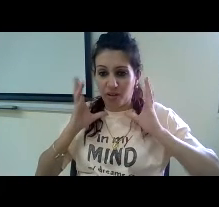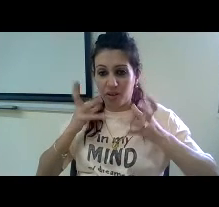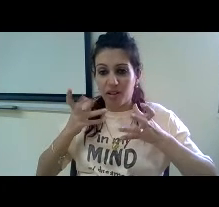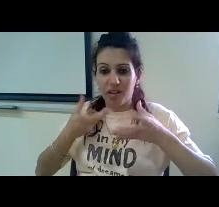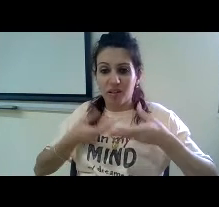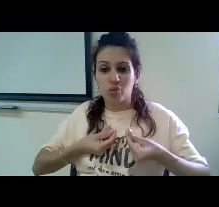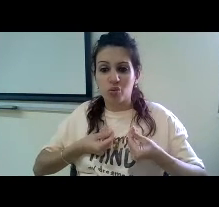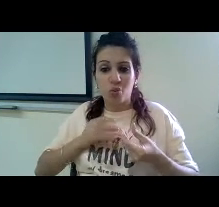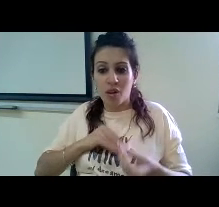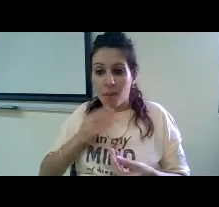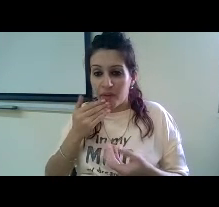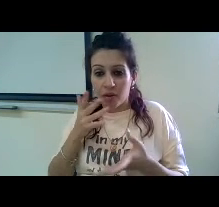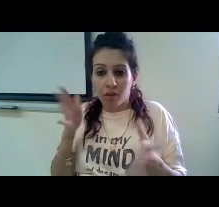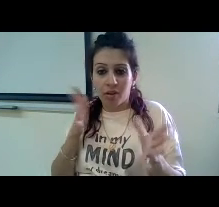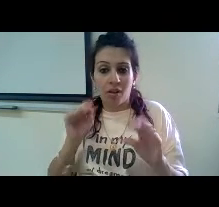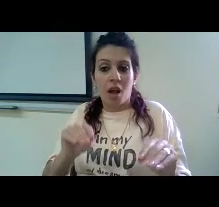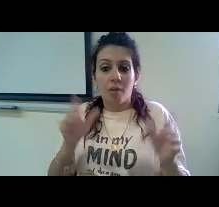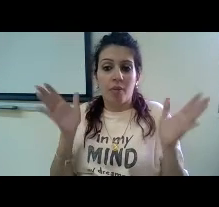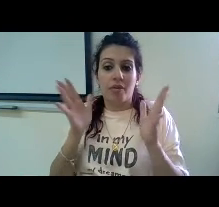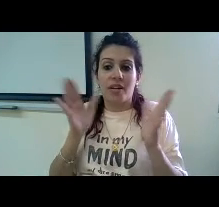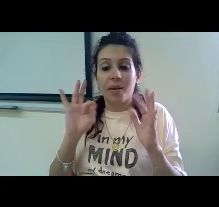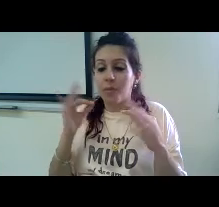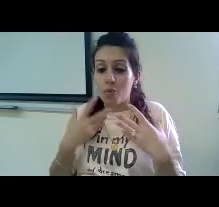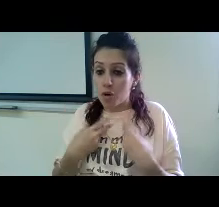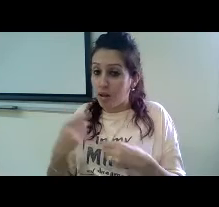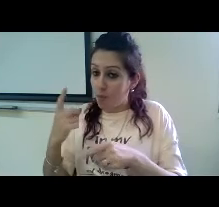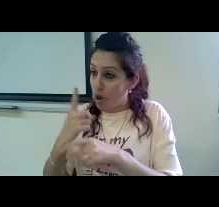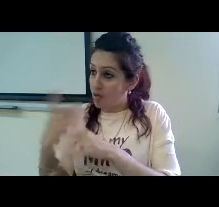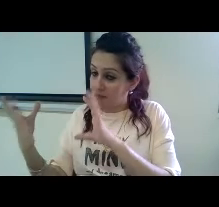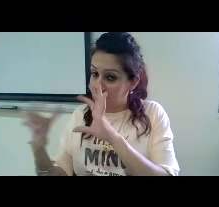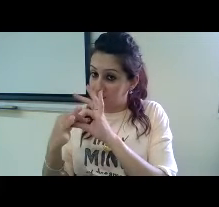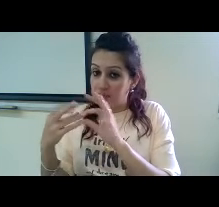so that they can set the stage for the partnership, and